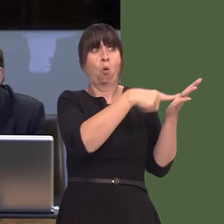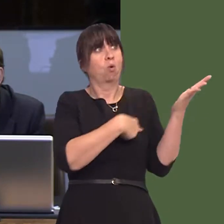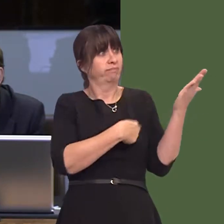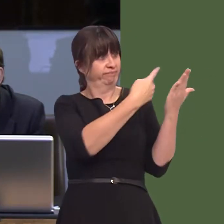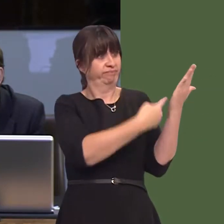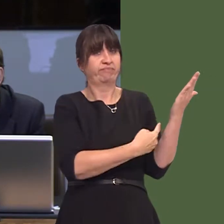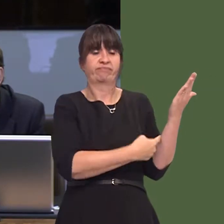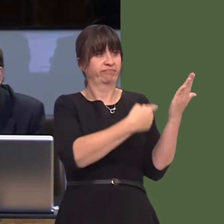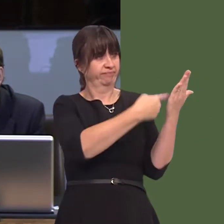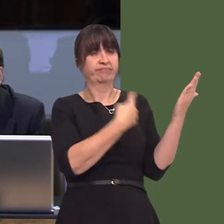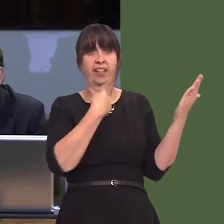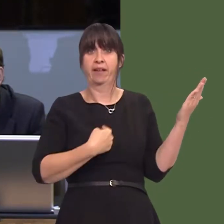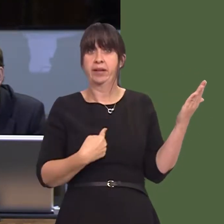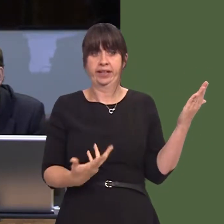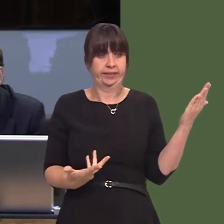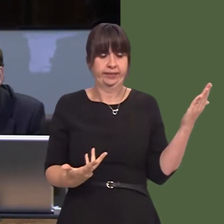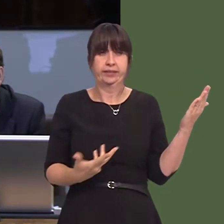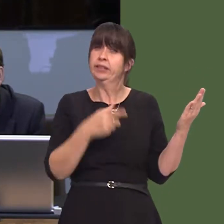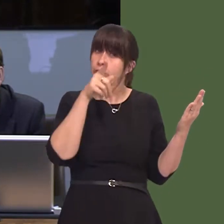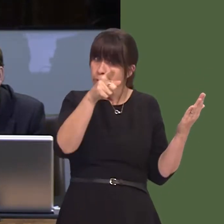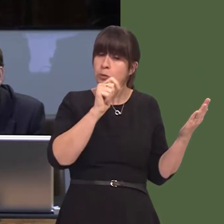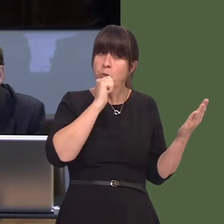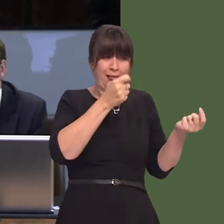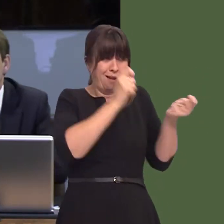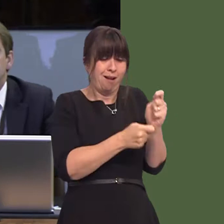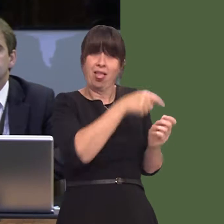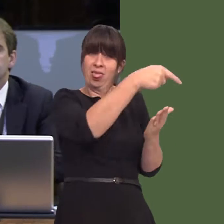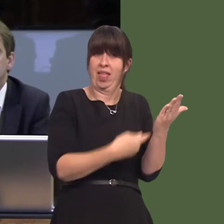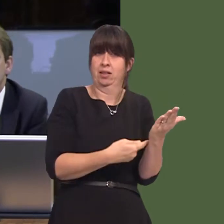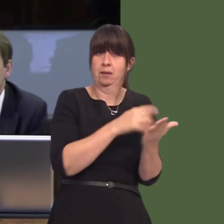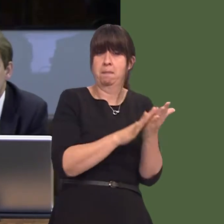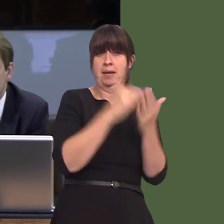Will your Government commit to revising the sanctions that are available to the courts